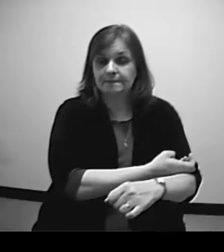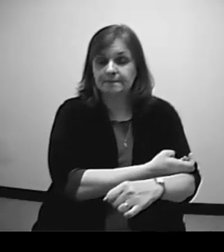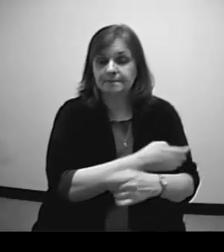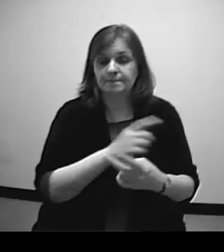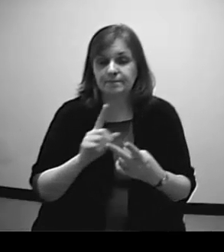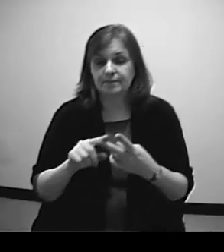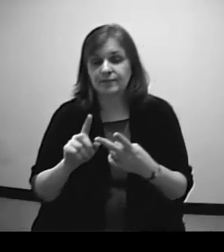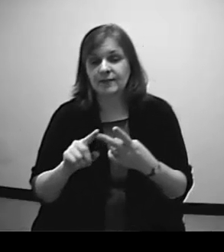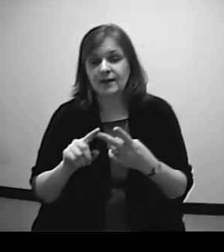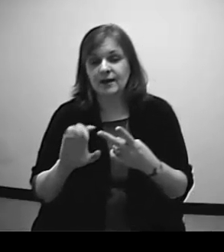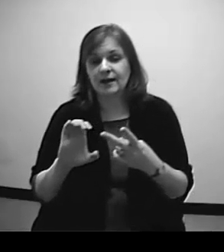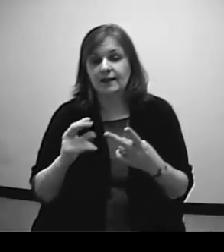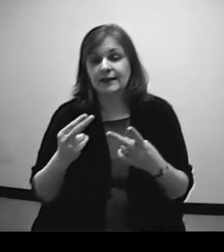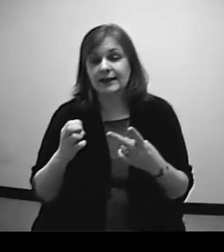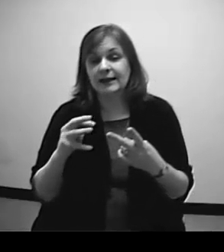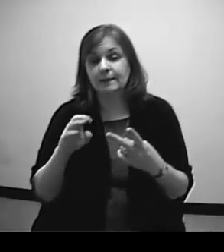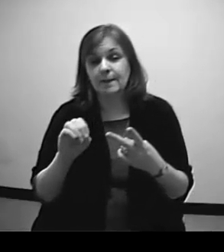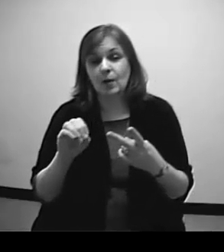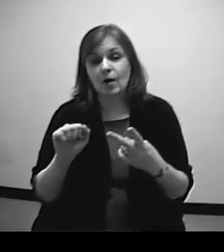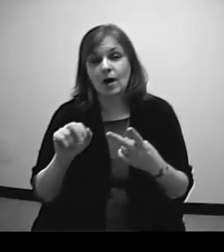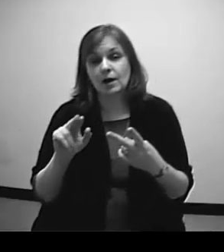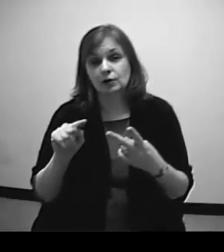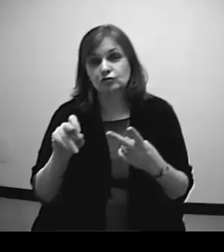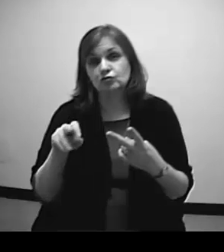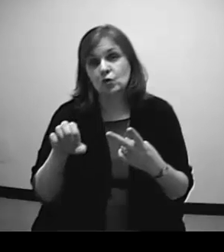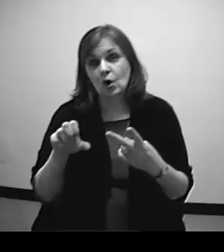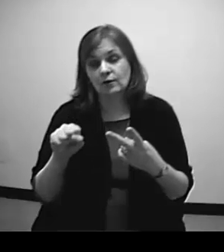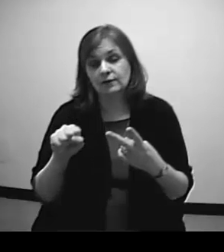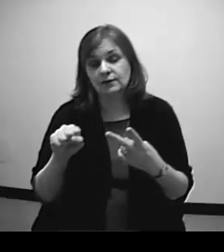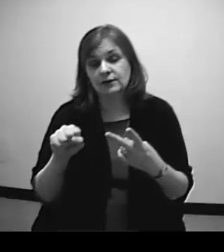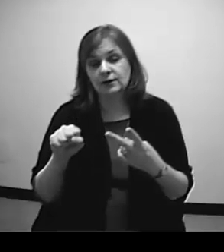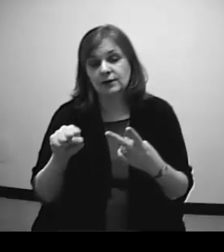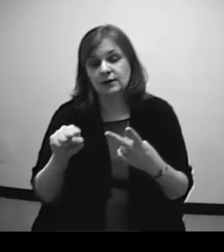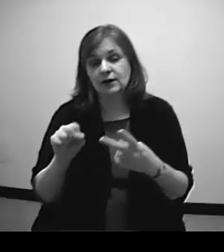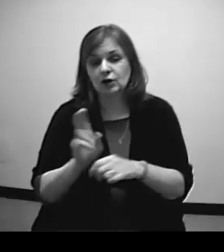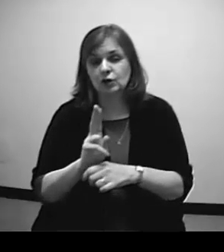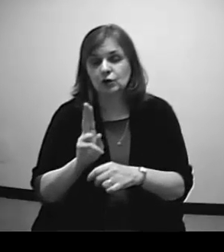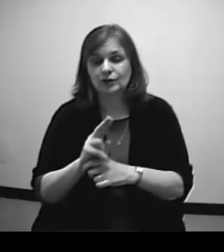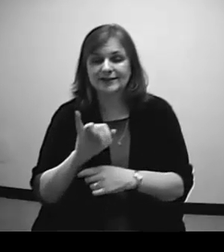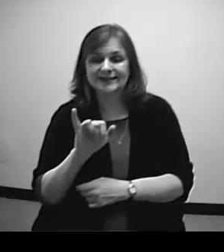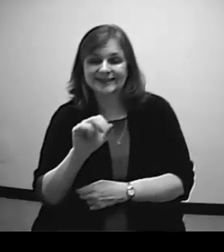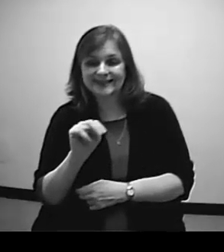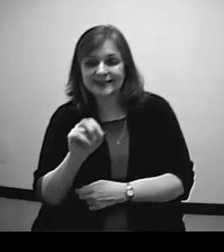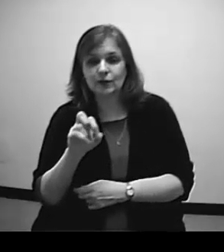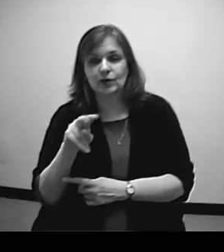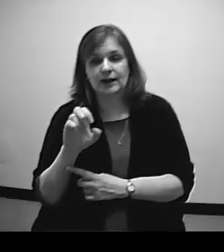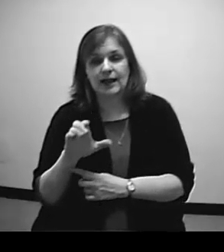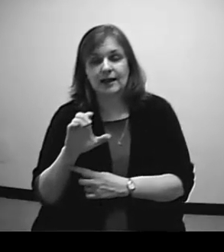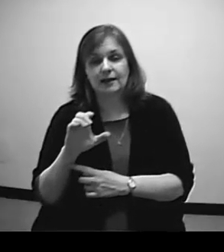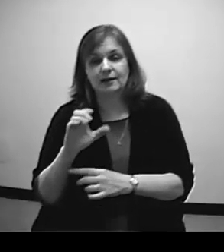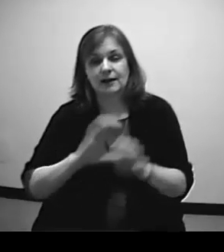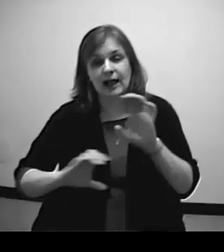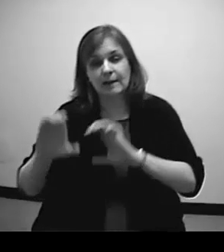as being our source of energy but when we look at chemoautotrophs -- inorganic chemicals are the source of energy